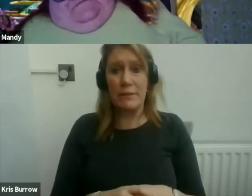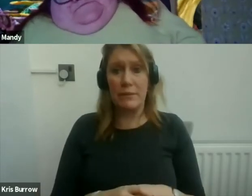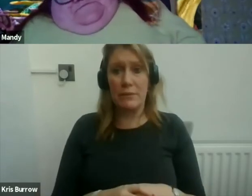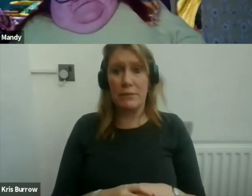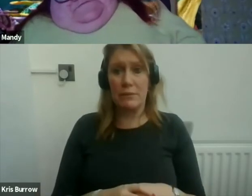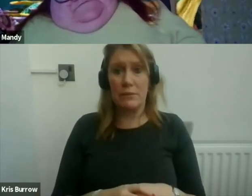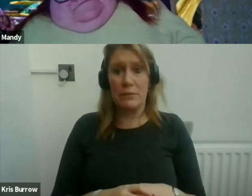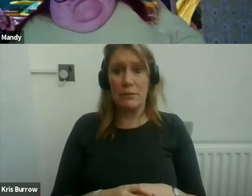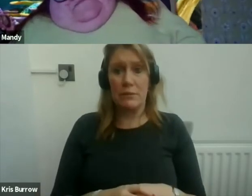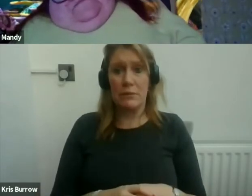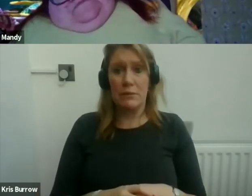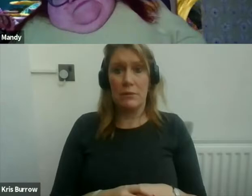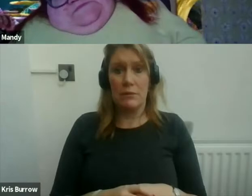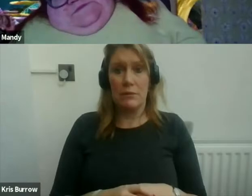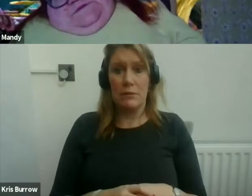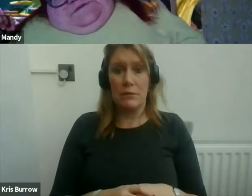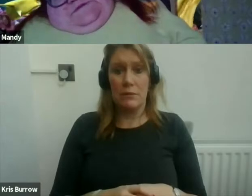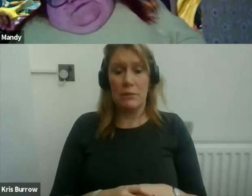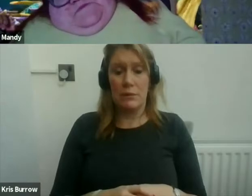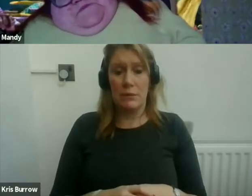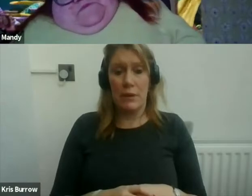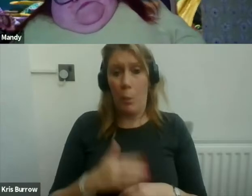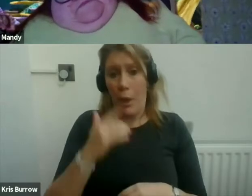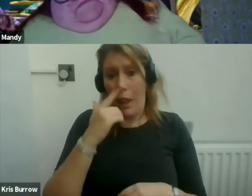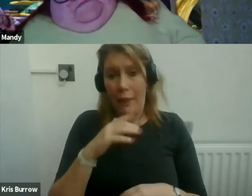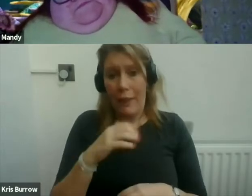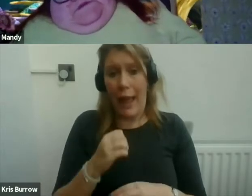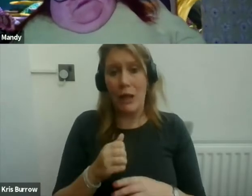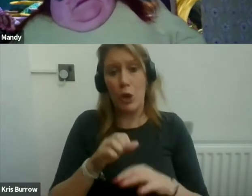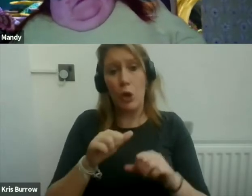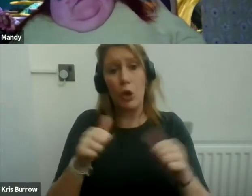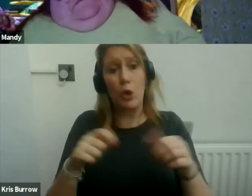cameras on their phones so that was very